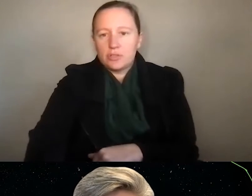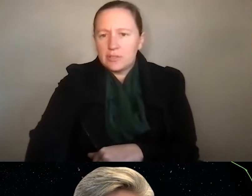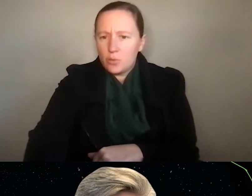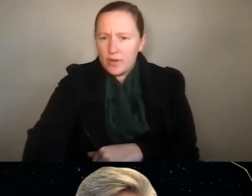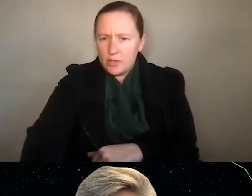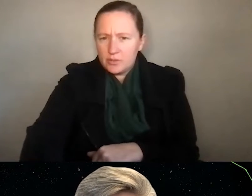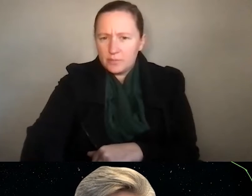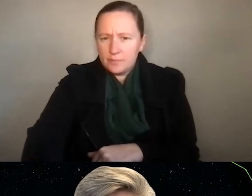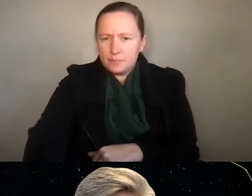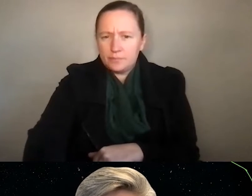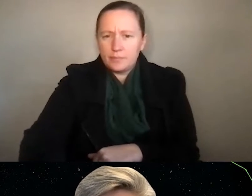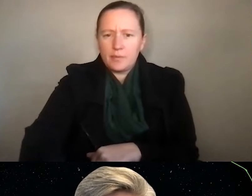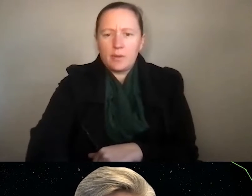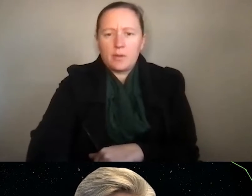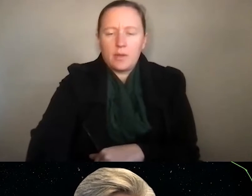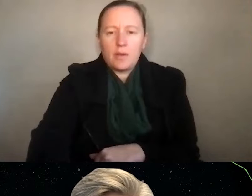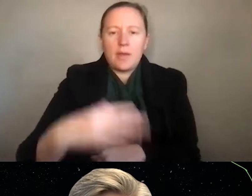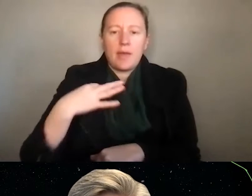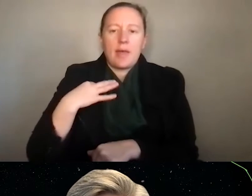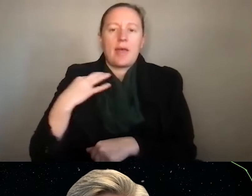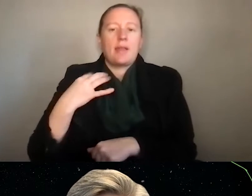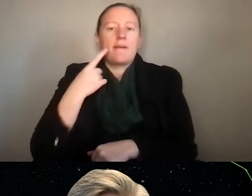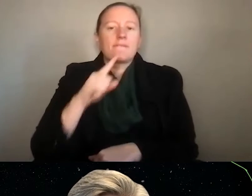so eligibility for the IUS DCL.